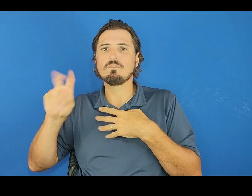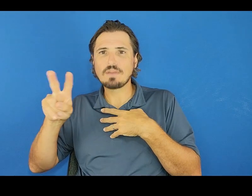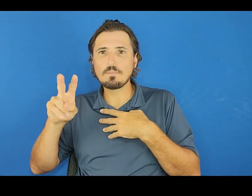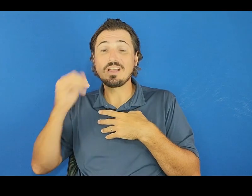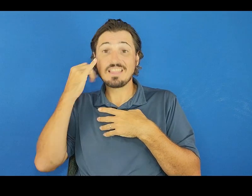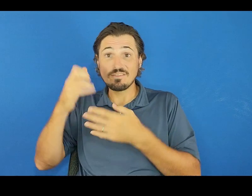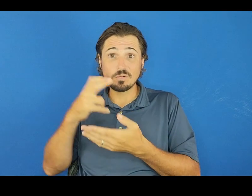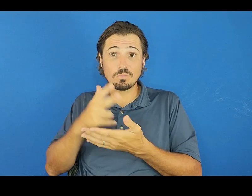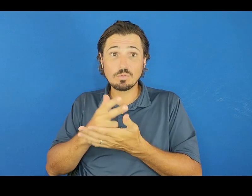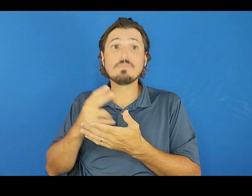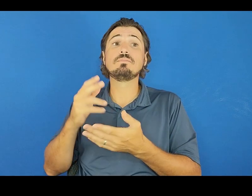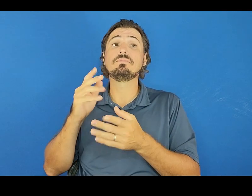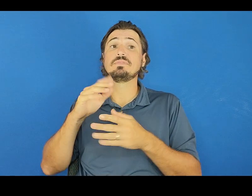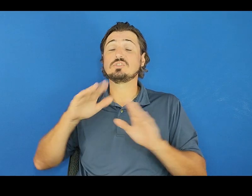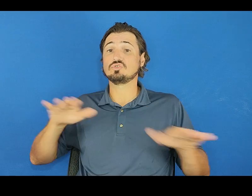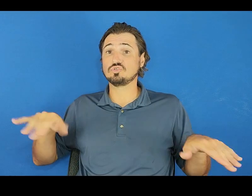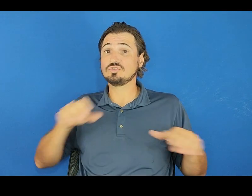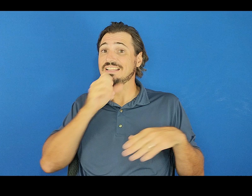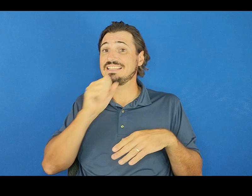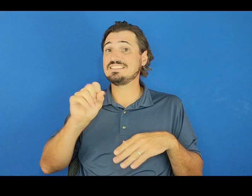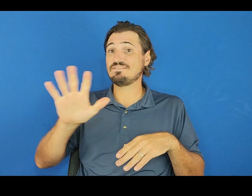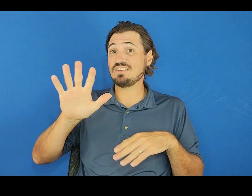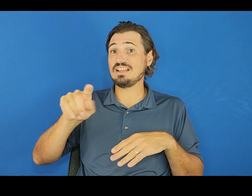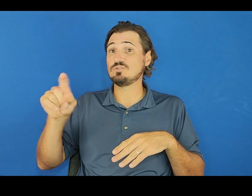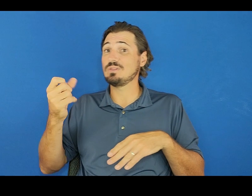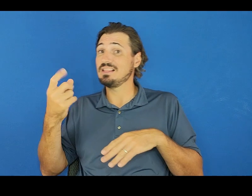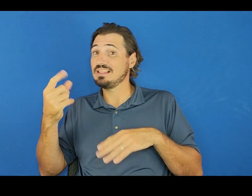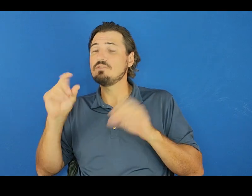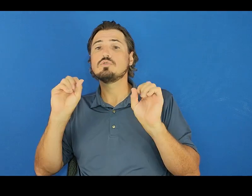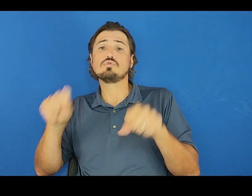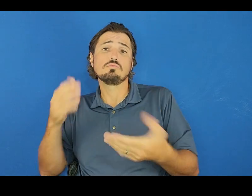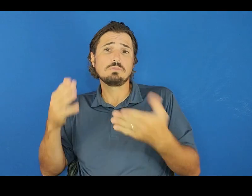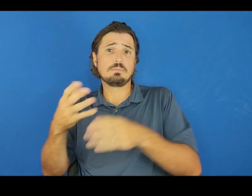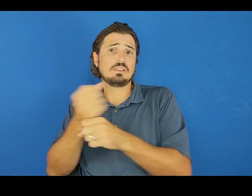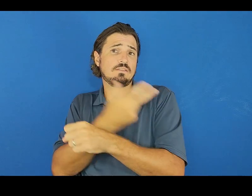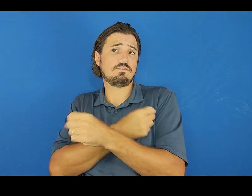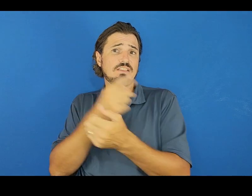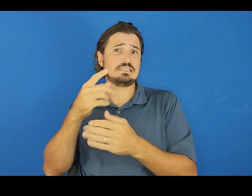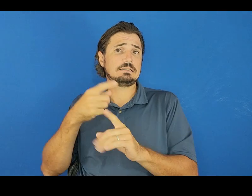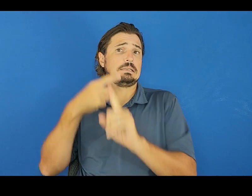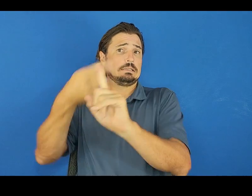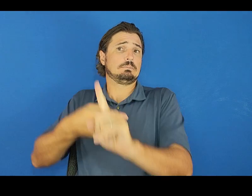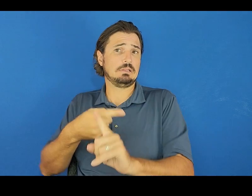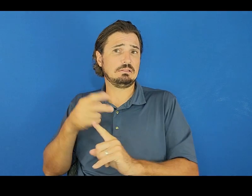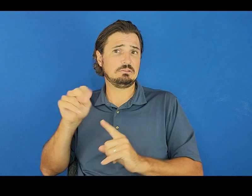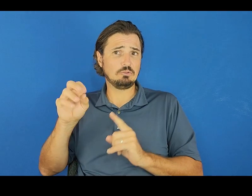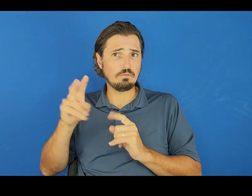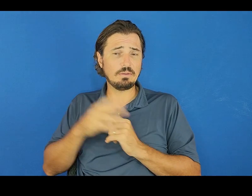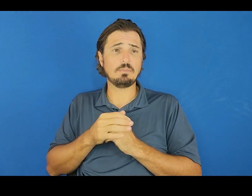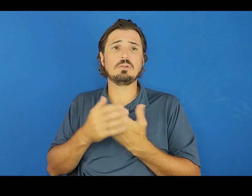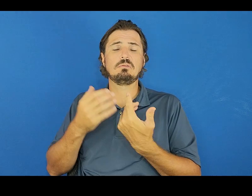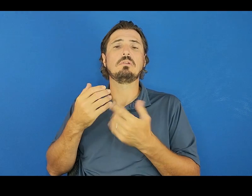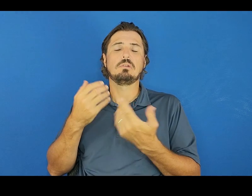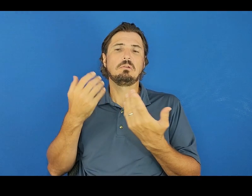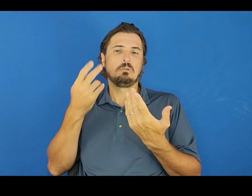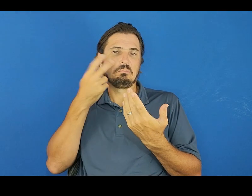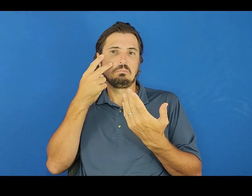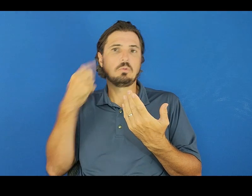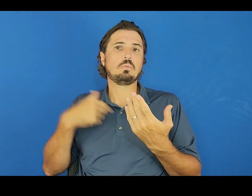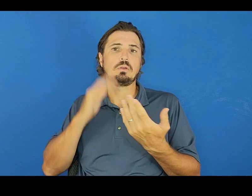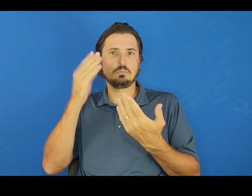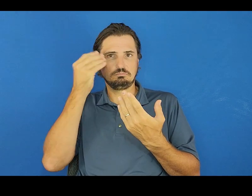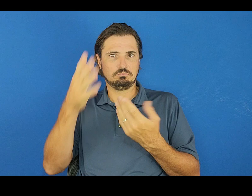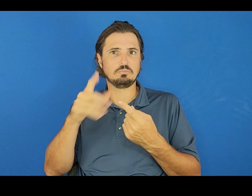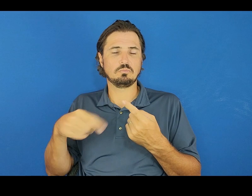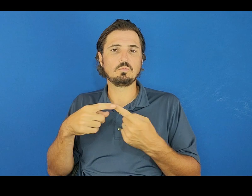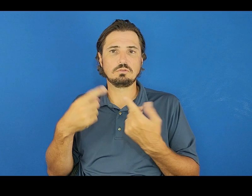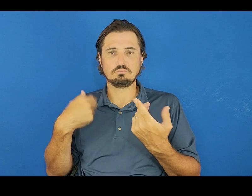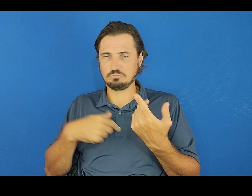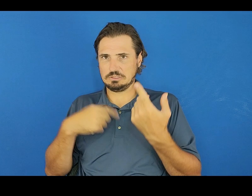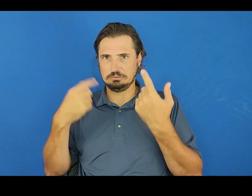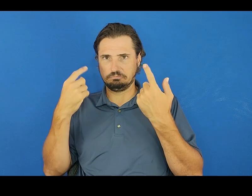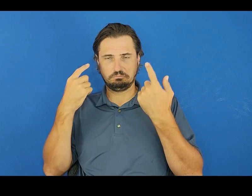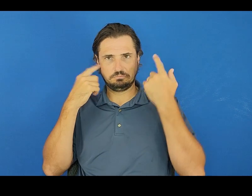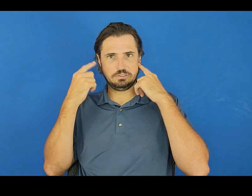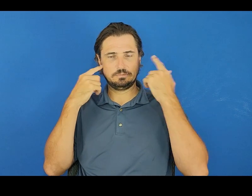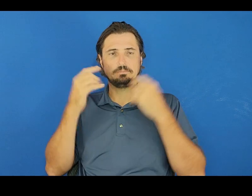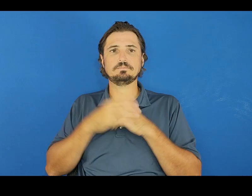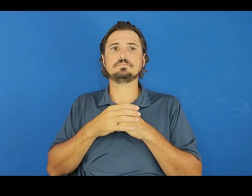If approved, keiki ages 5 to 11 could be eligible for vaccines sometime next month. We will update you as the review process moves along